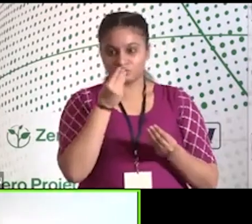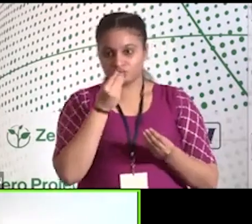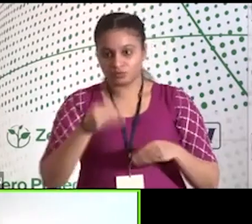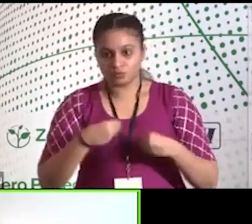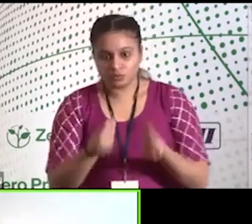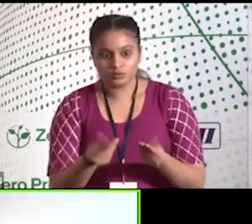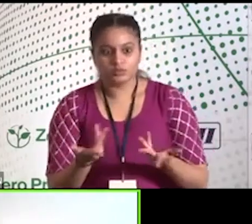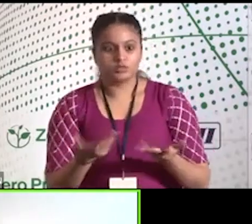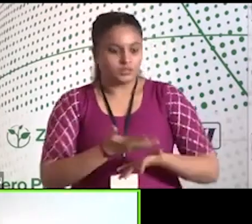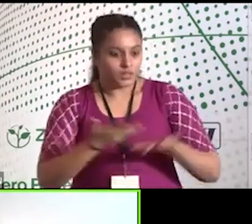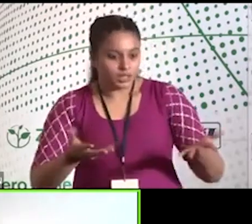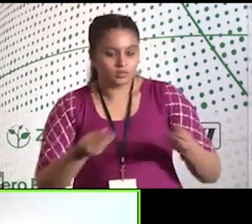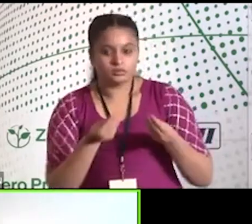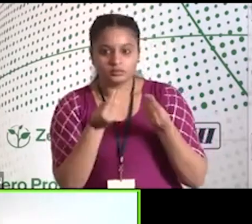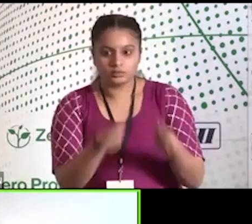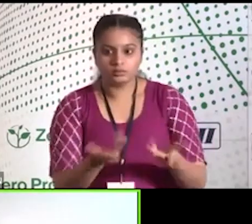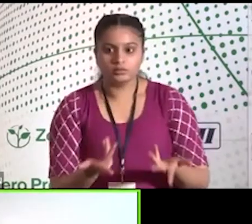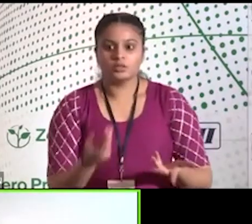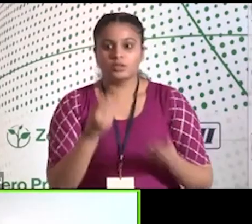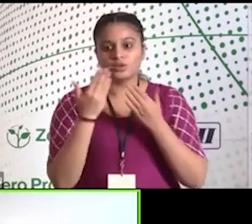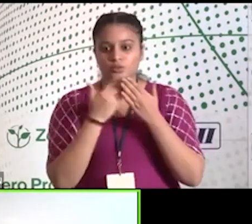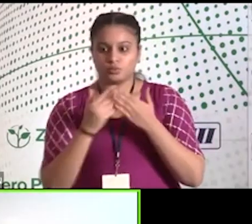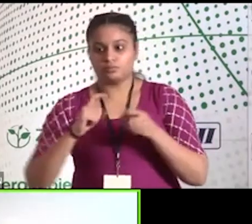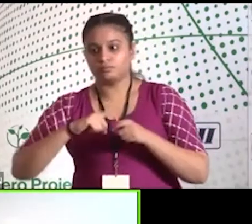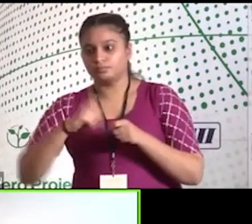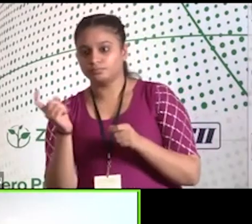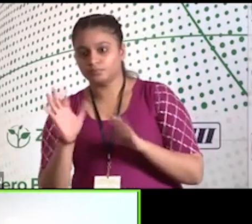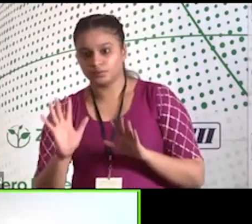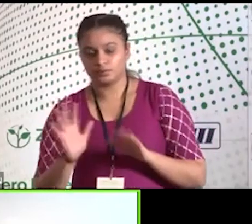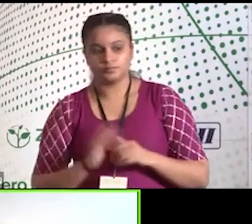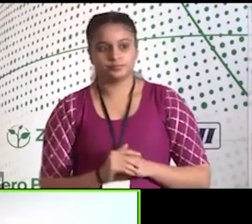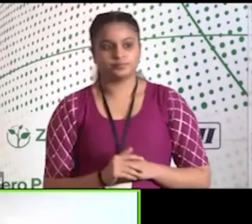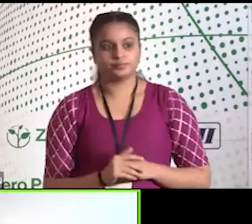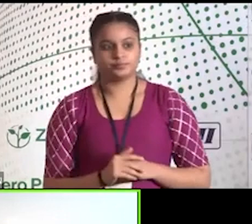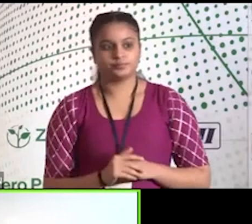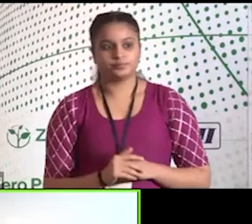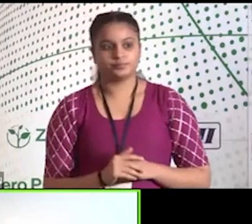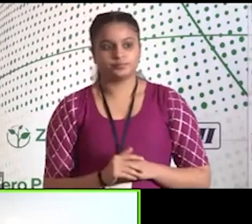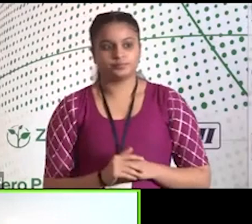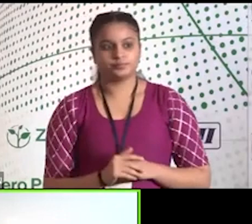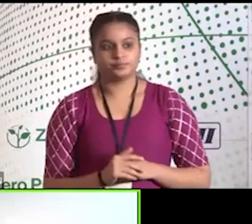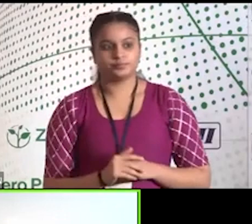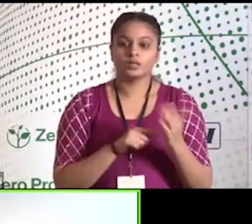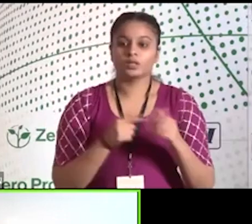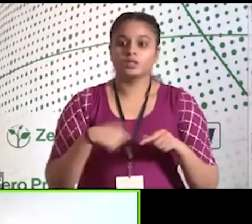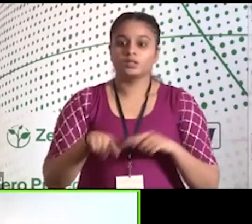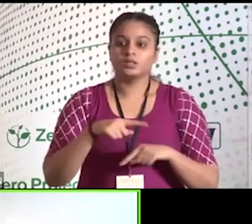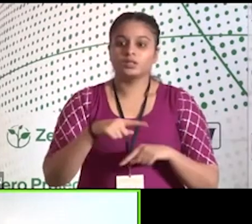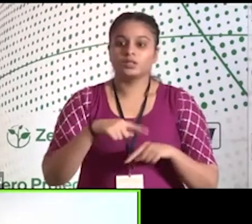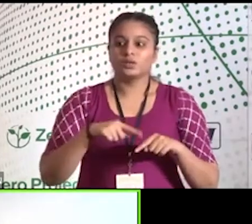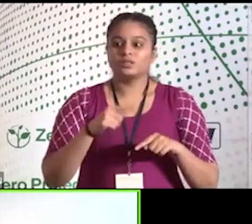She has to drop out from the school. So she came with that identity, an aspiration to do something by herself